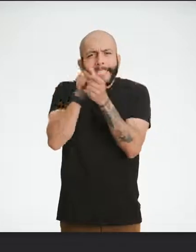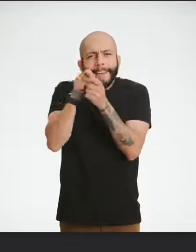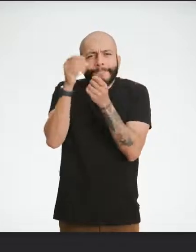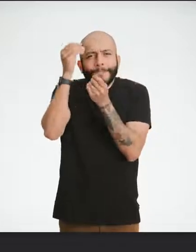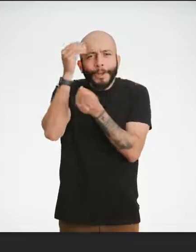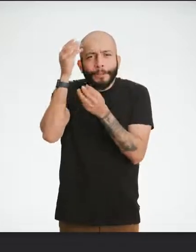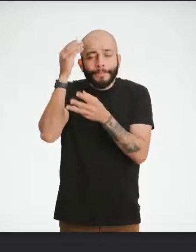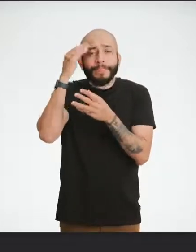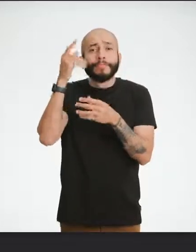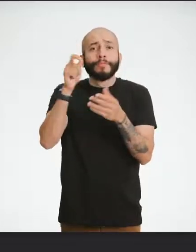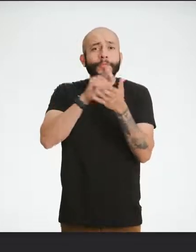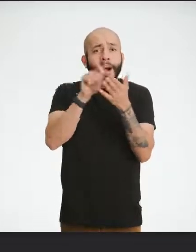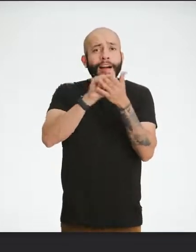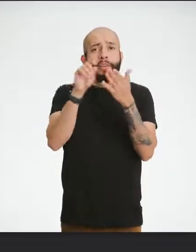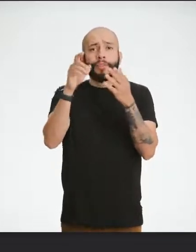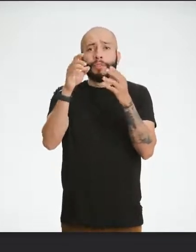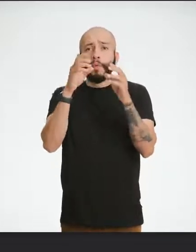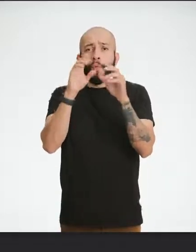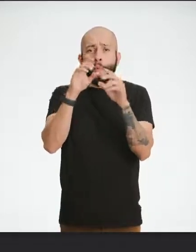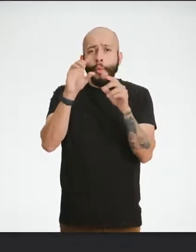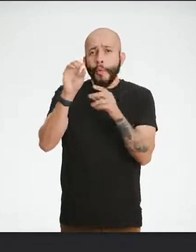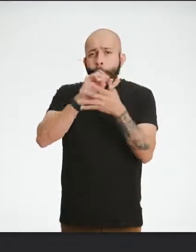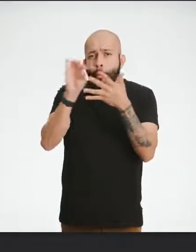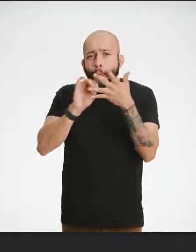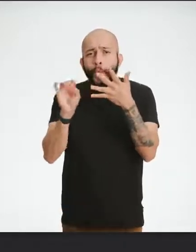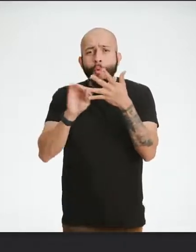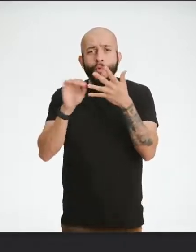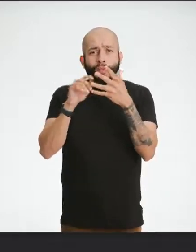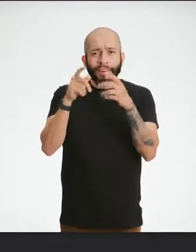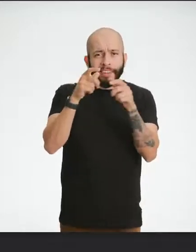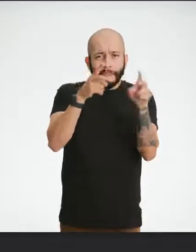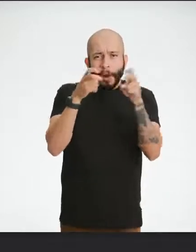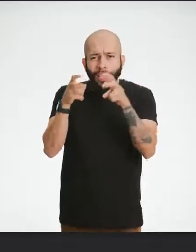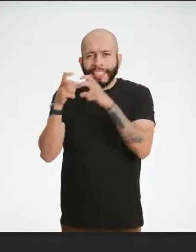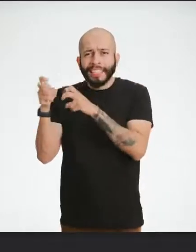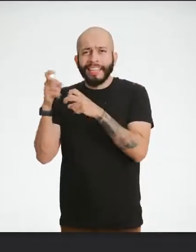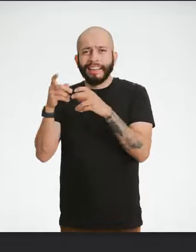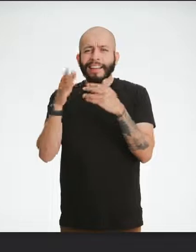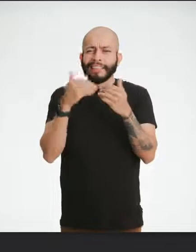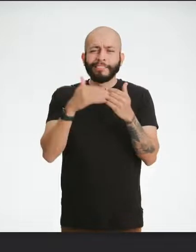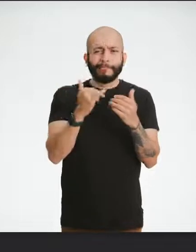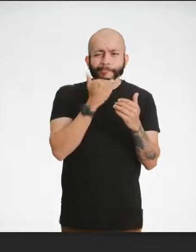Writing code to parse the string is easy to get wrong, with many details to track.